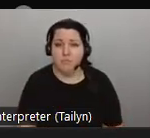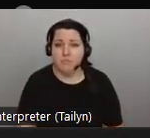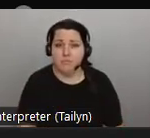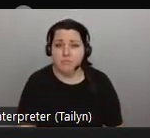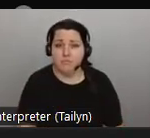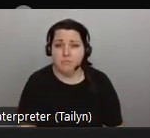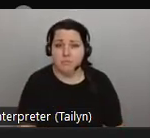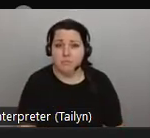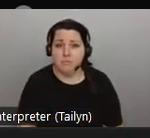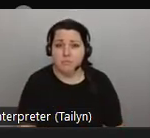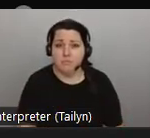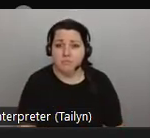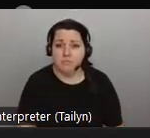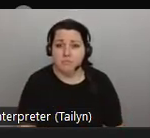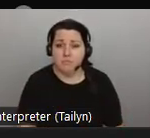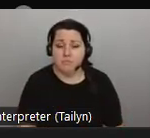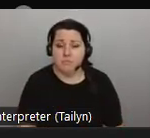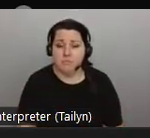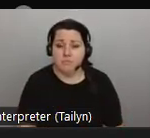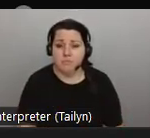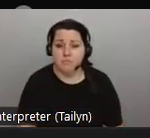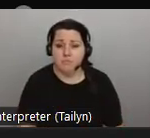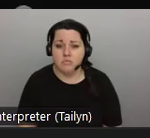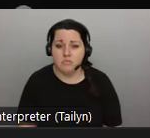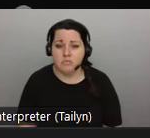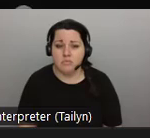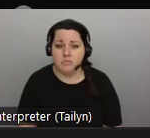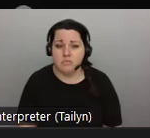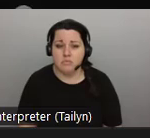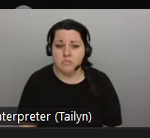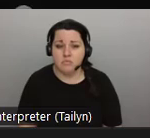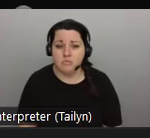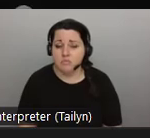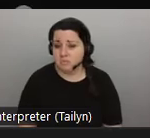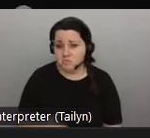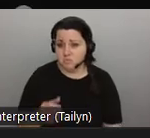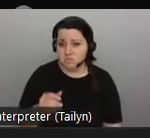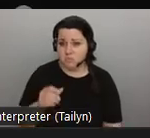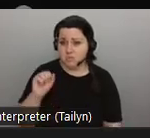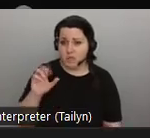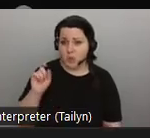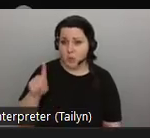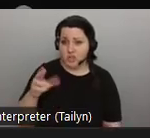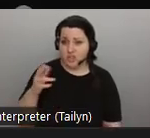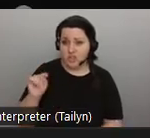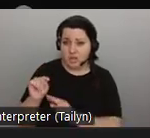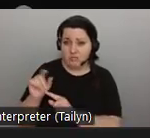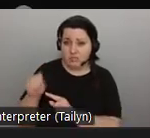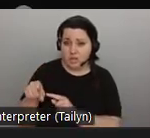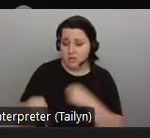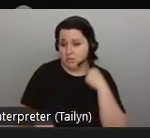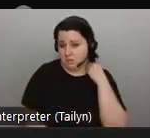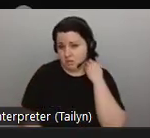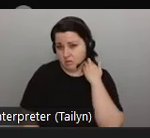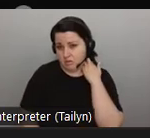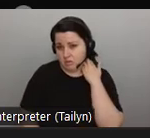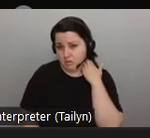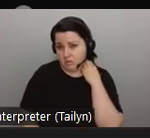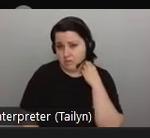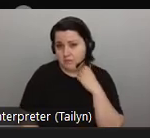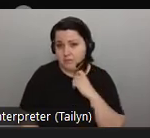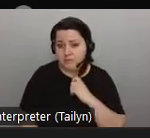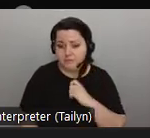Or you can just put the question in chat if you have?